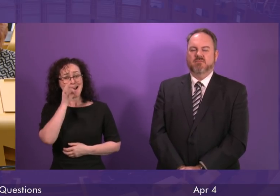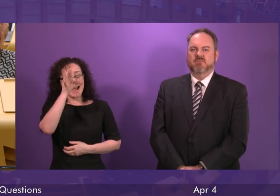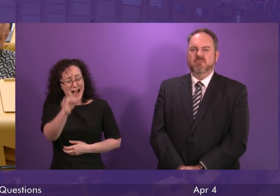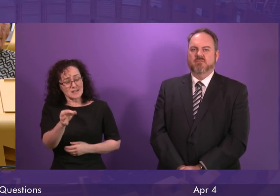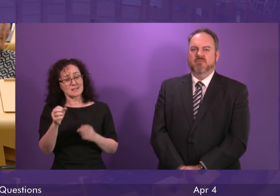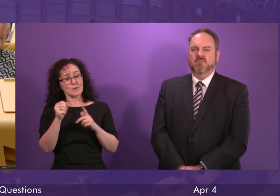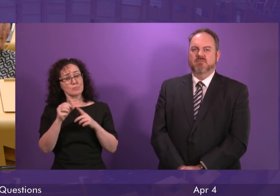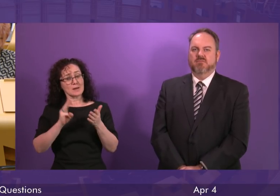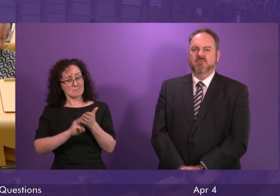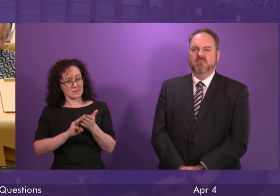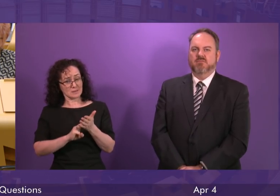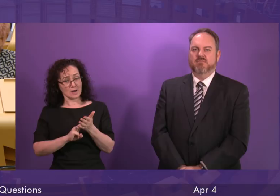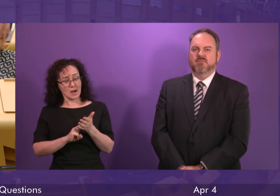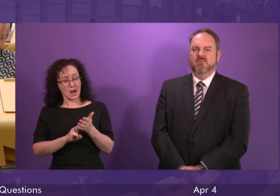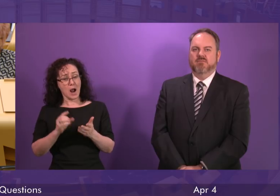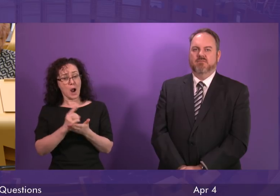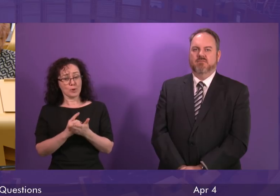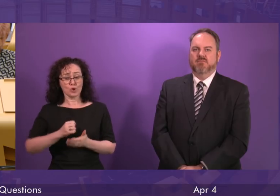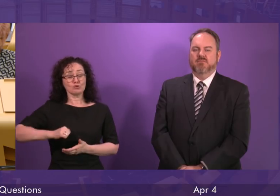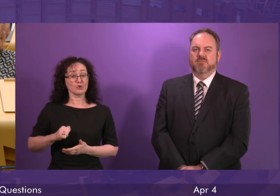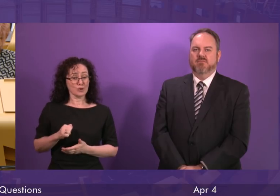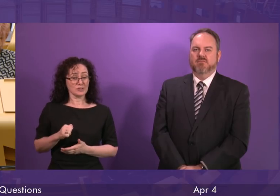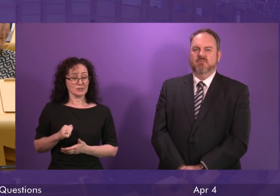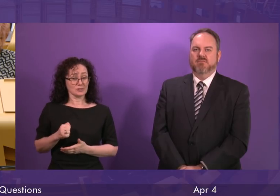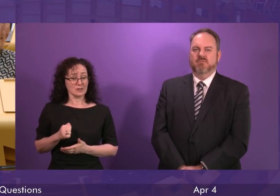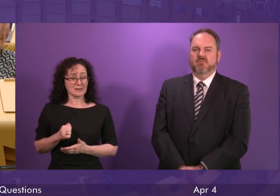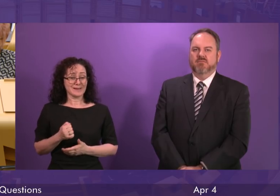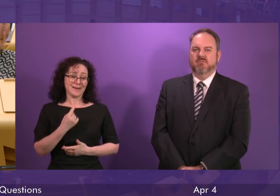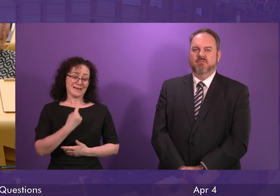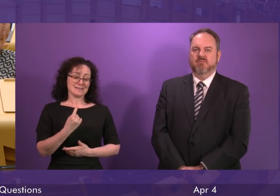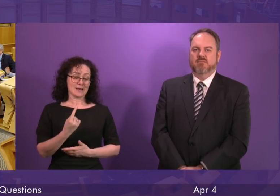Scottish Government’s single market-customs union compromise. That is not our first preference,